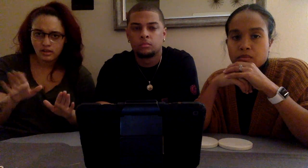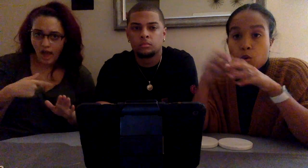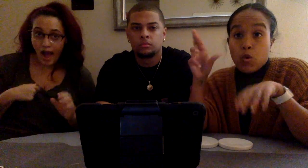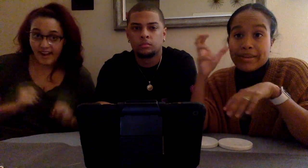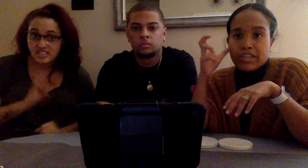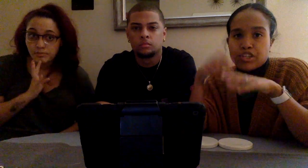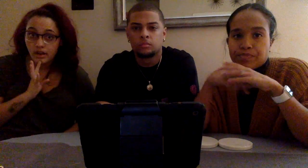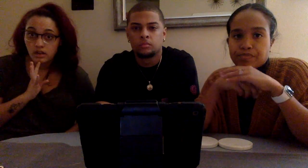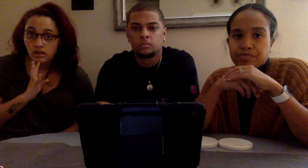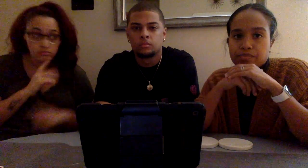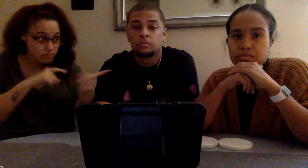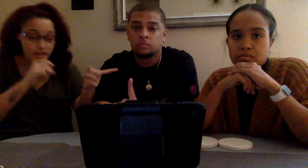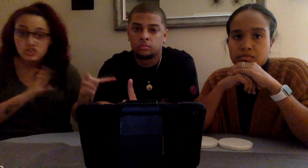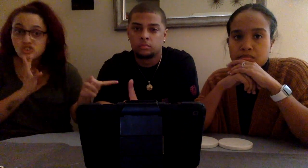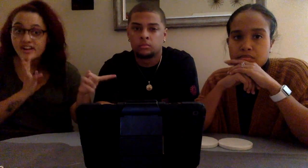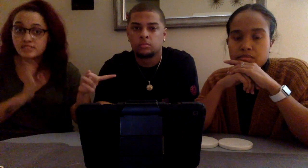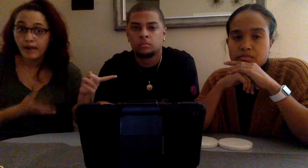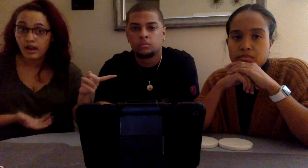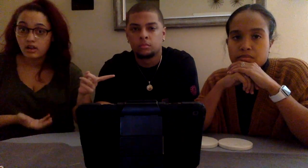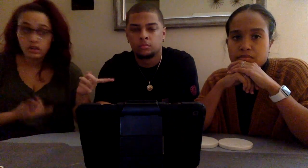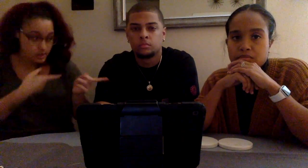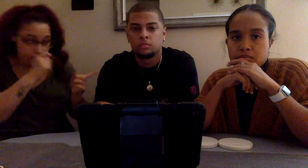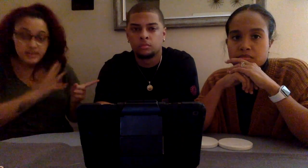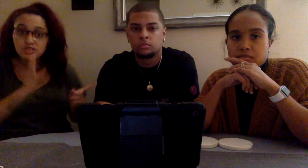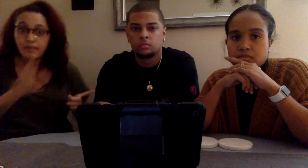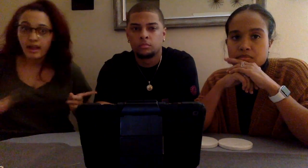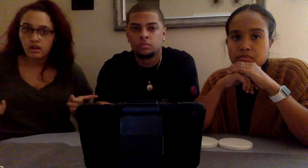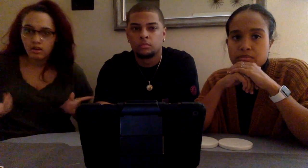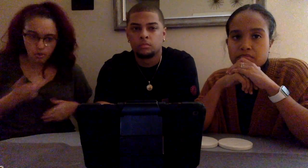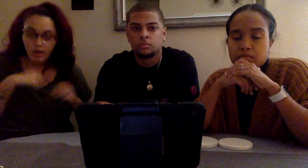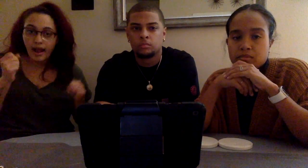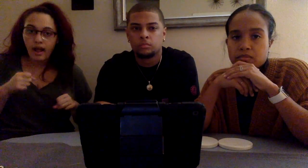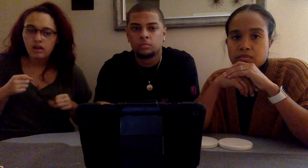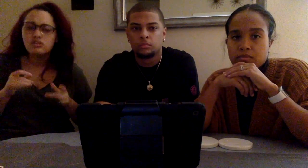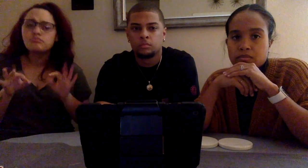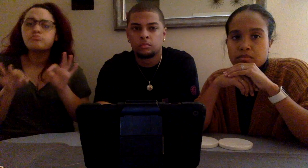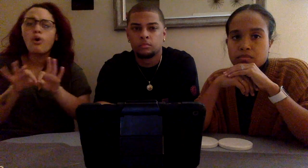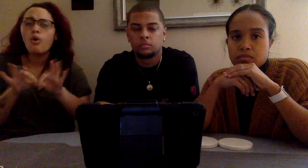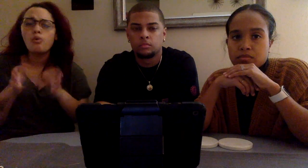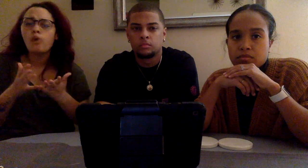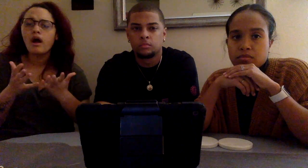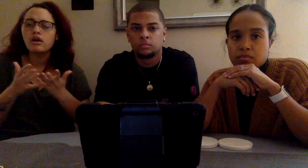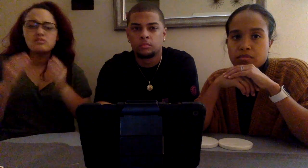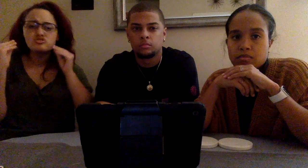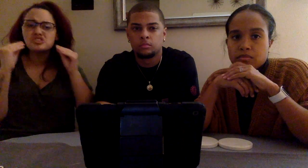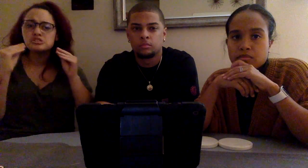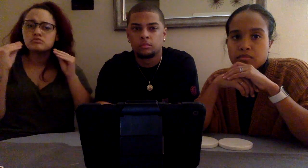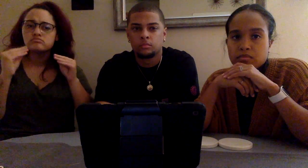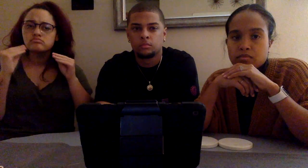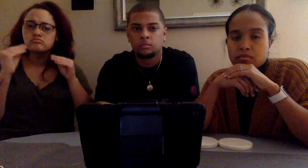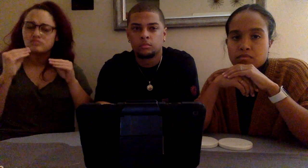Vicky: Or hear! Daisy: I can speak! She can speak! He can speak! We can! The importance is to teach them. TEACH.